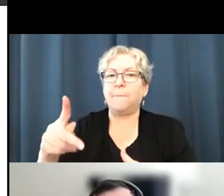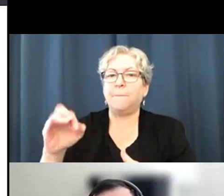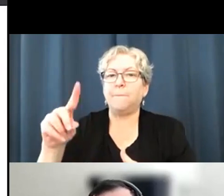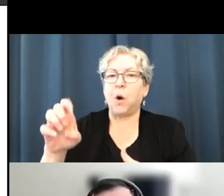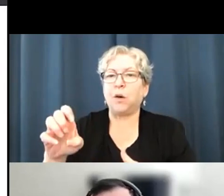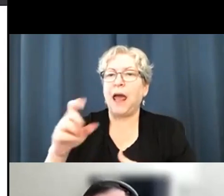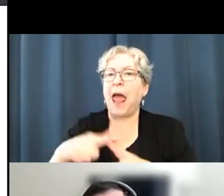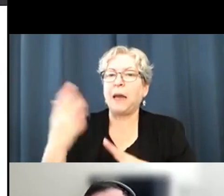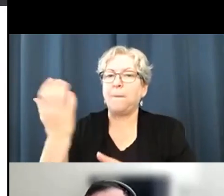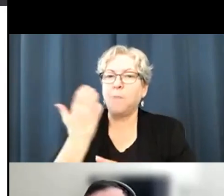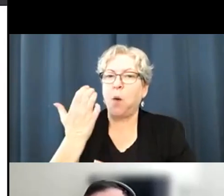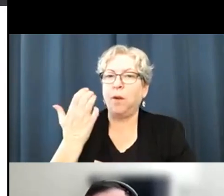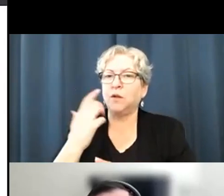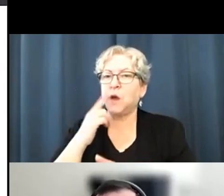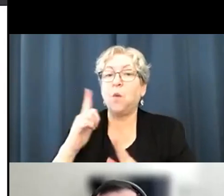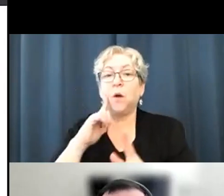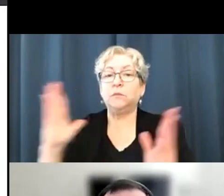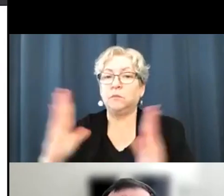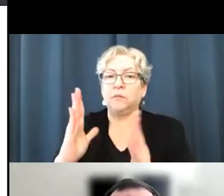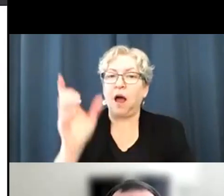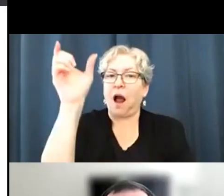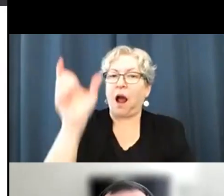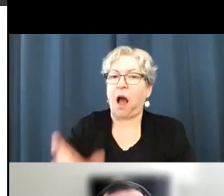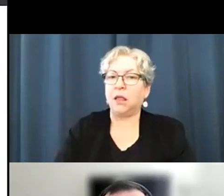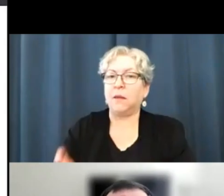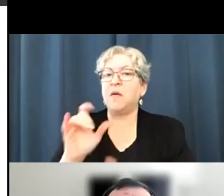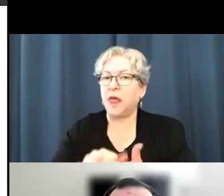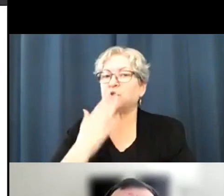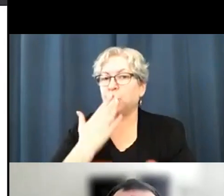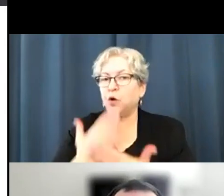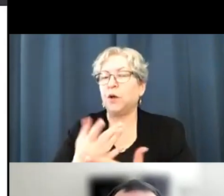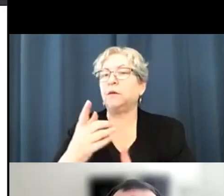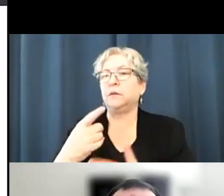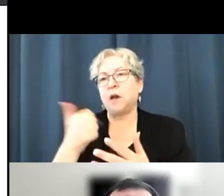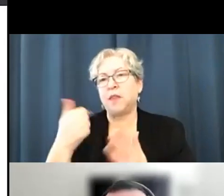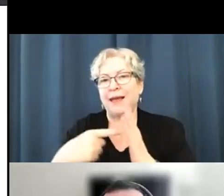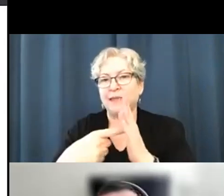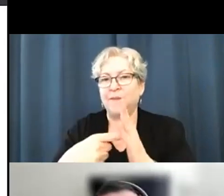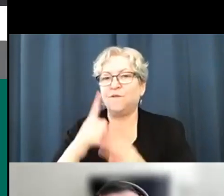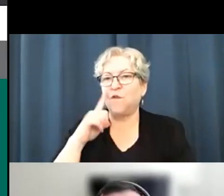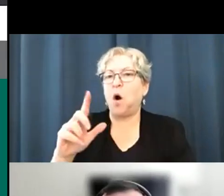So, it stacks things in a column and it works really well. So, that is another example of content reflowing correctly.